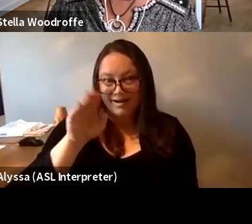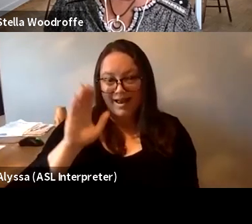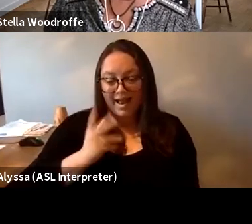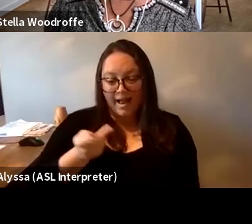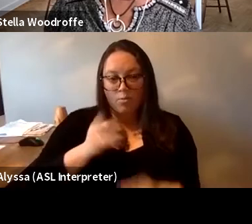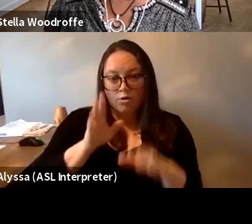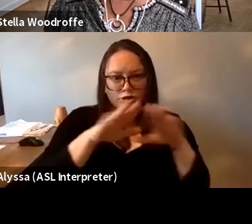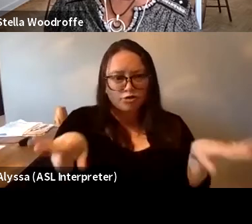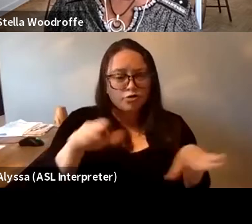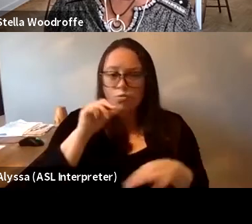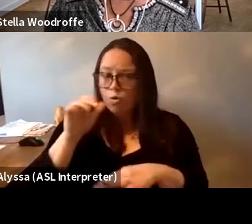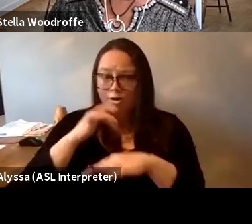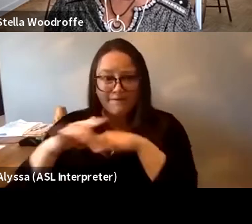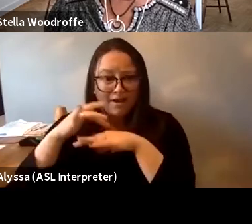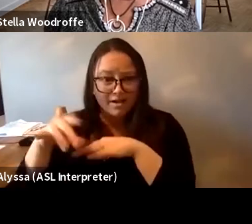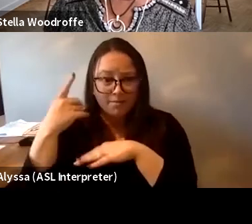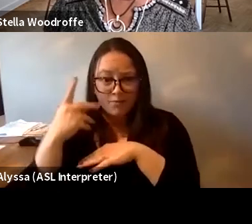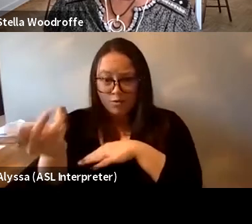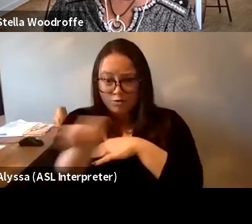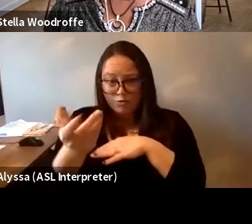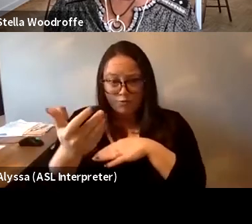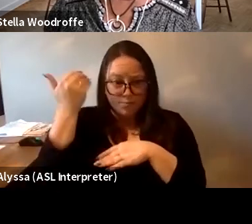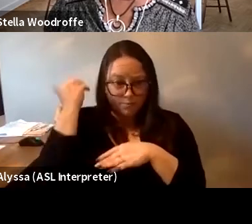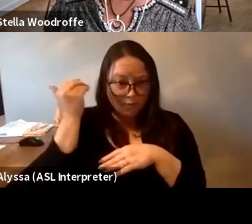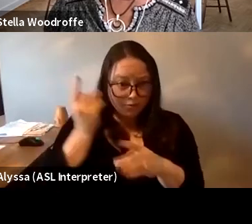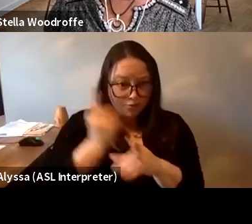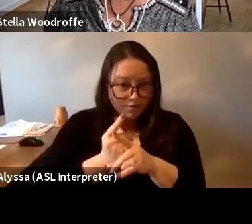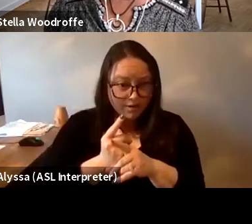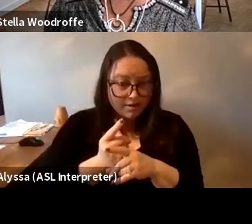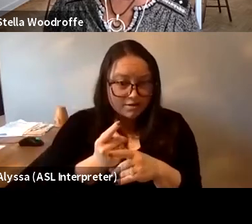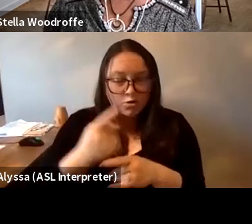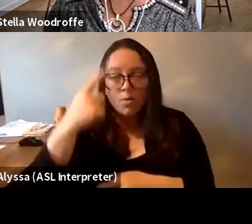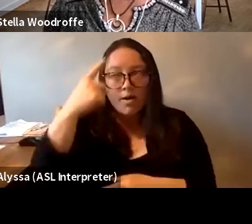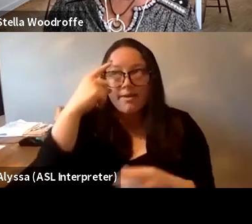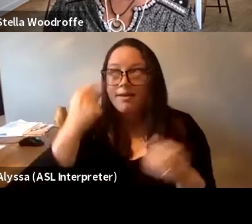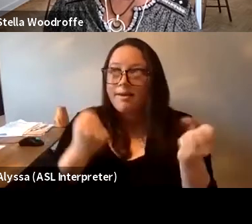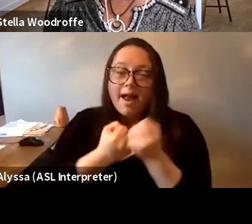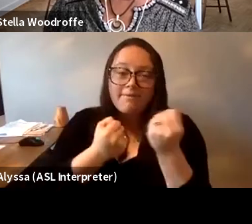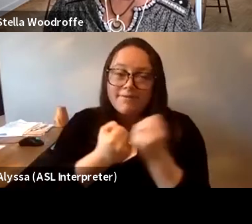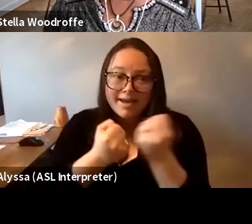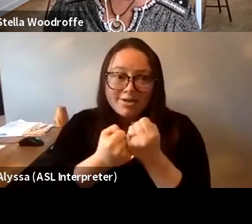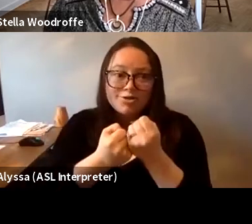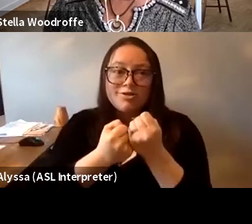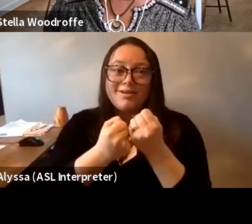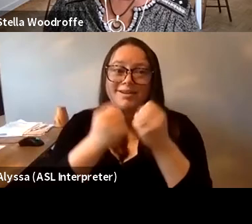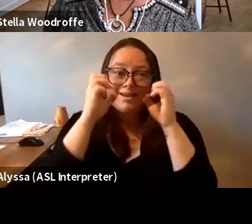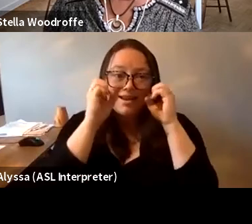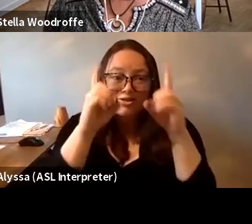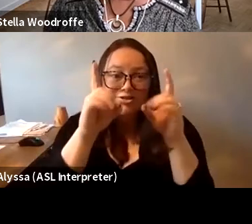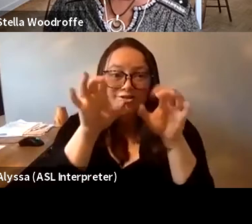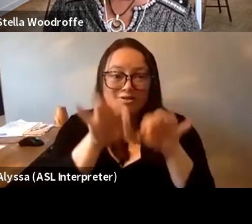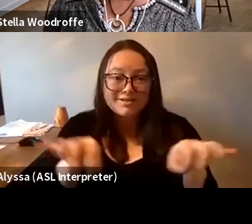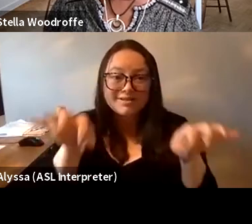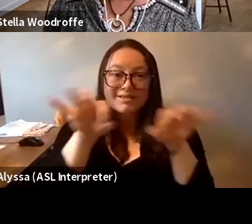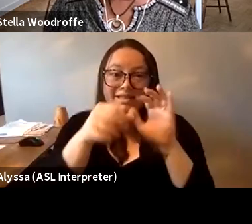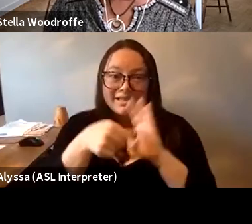advocacy is key. And I think we just have to like anything else keep pushing and fighting for what we believe is right for all